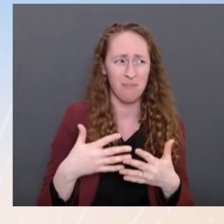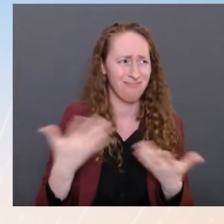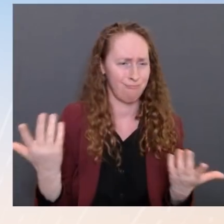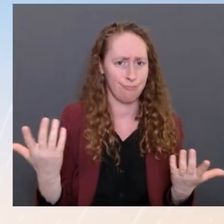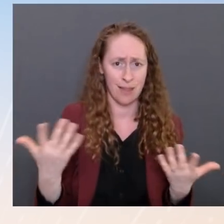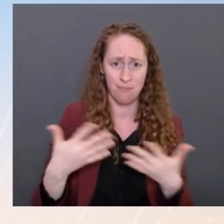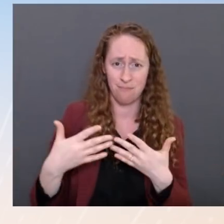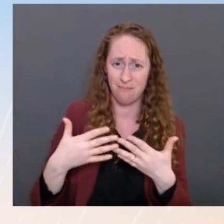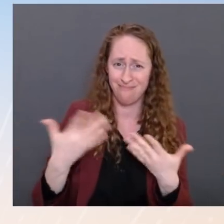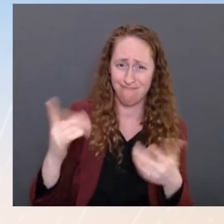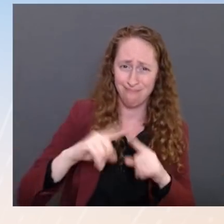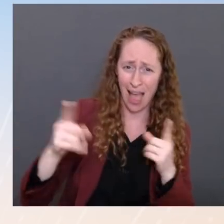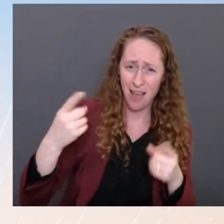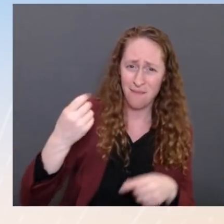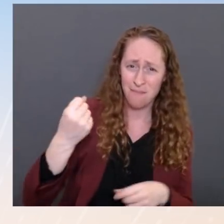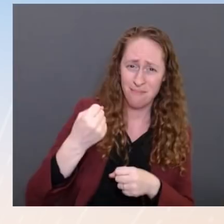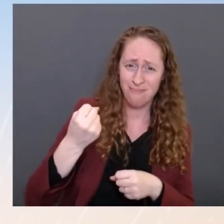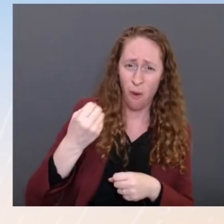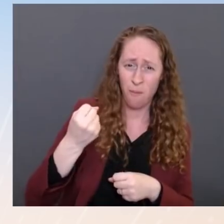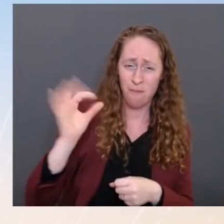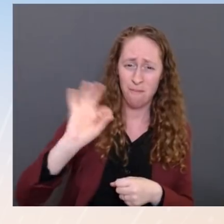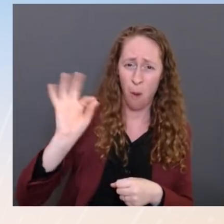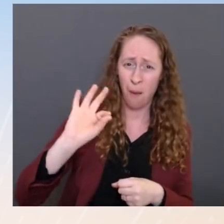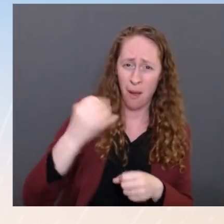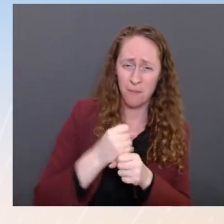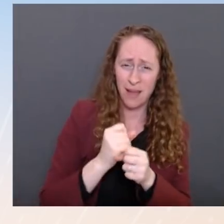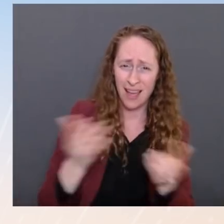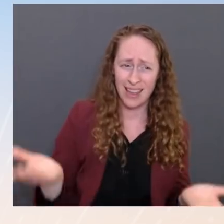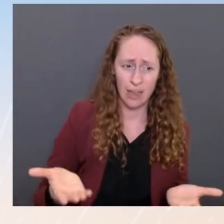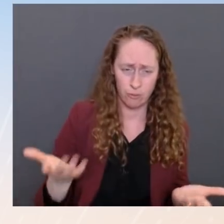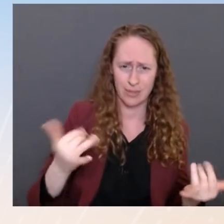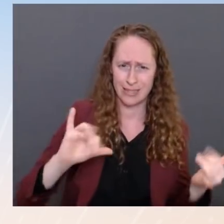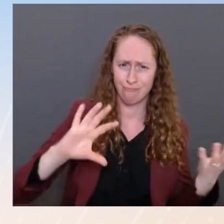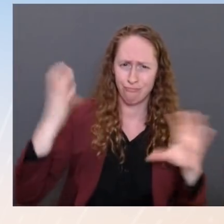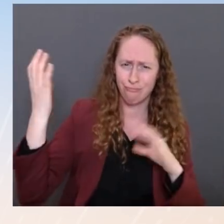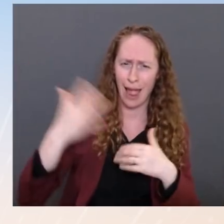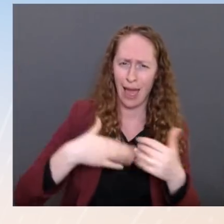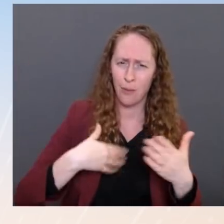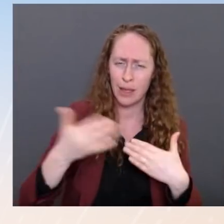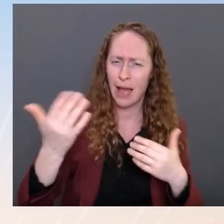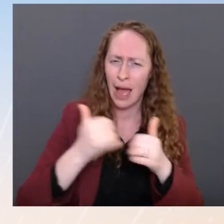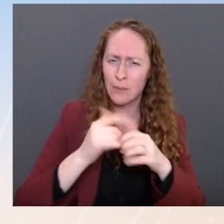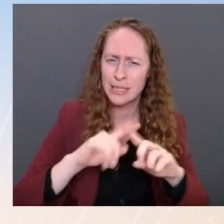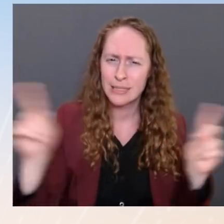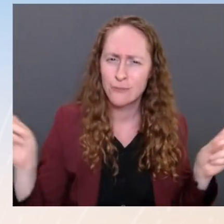That's a different issue. That's one supply chain issue. This issue is because there was unsafe product